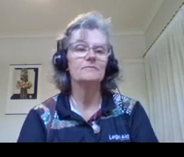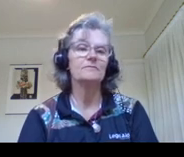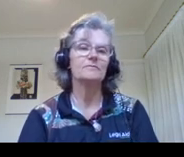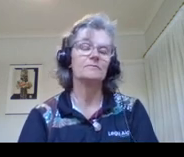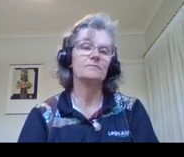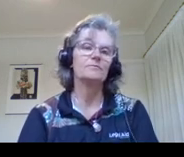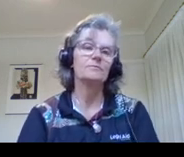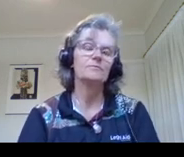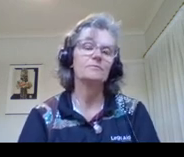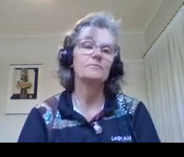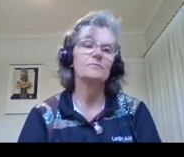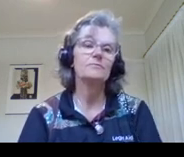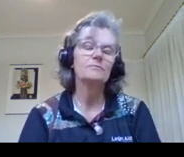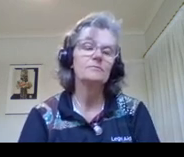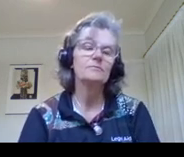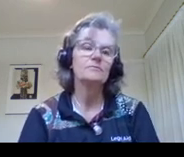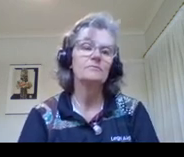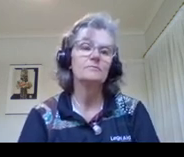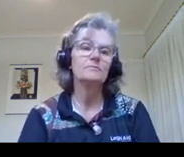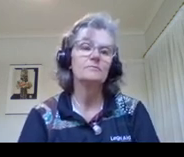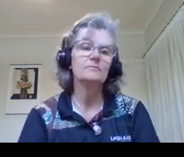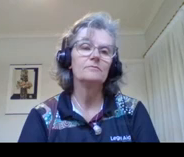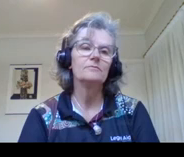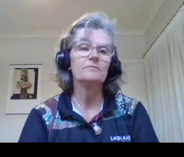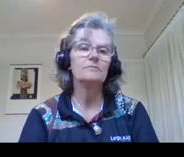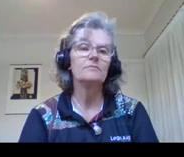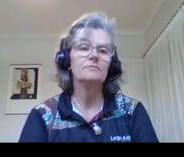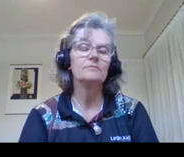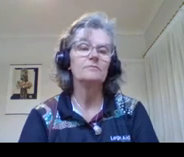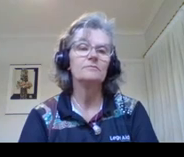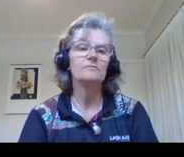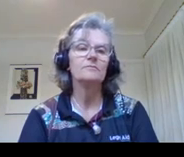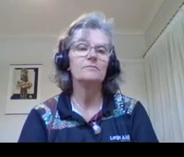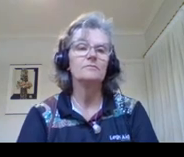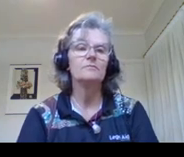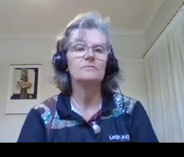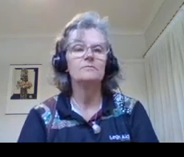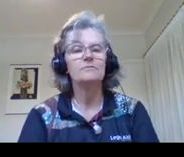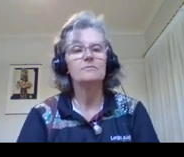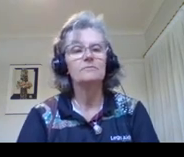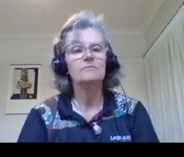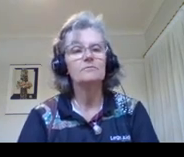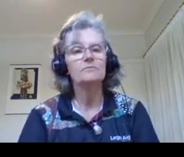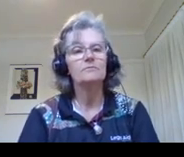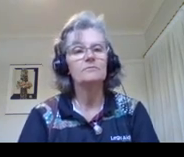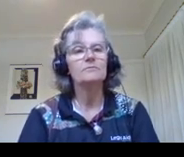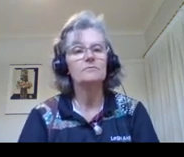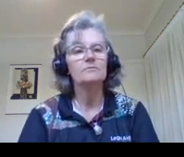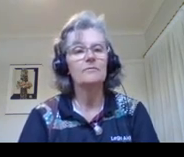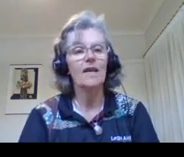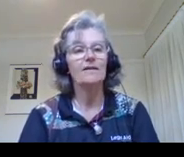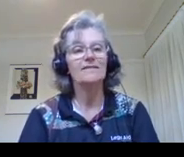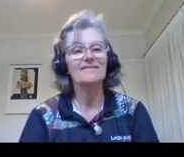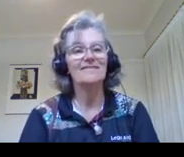of scam which we can go through throughout the session NSW is now the winner of coming in the